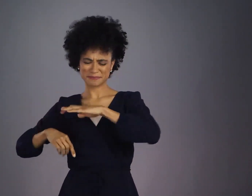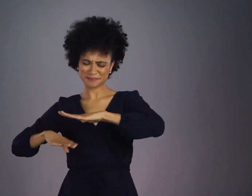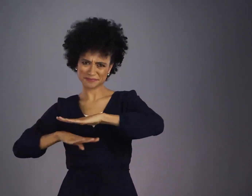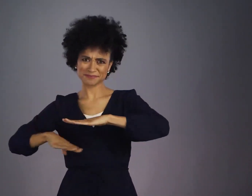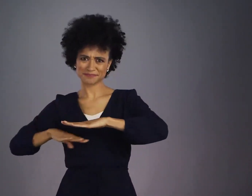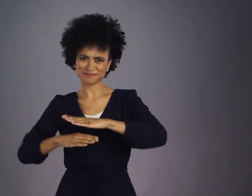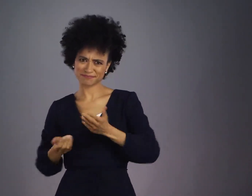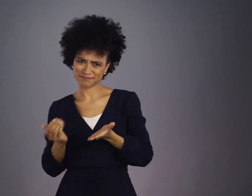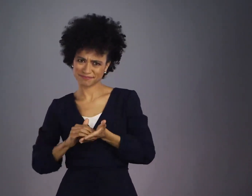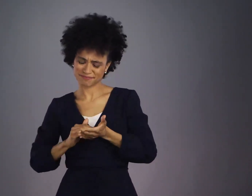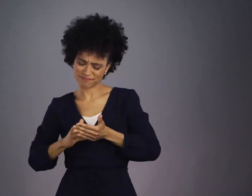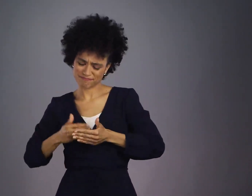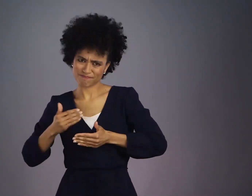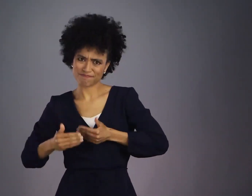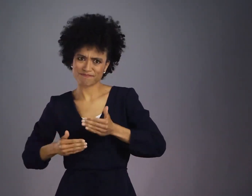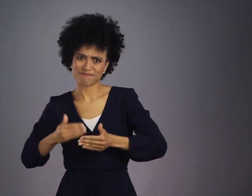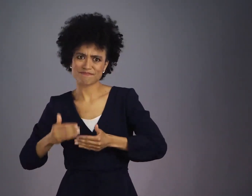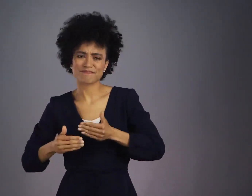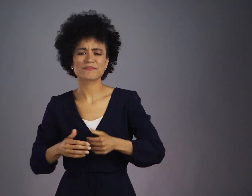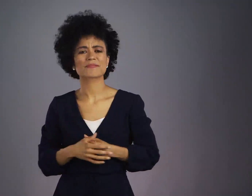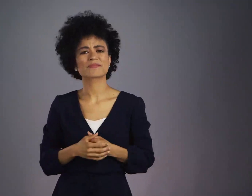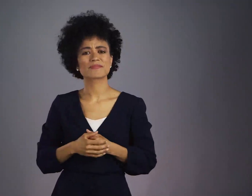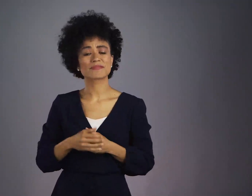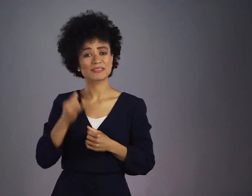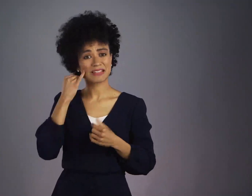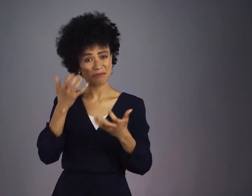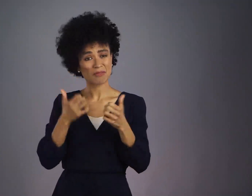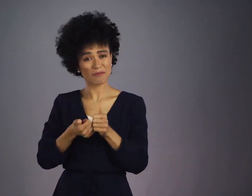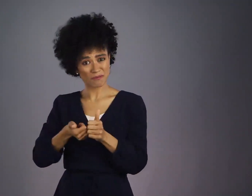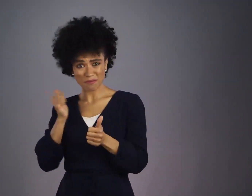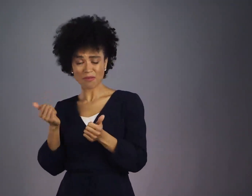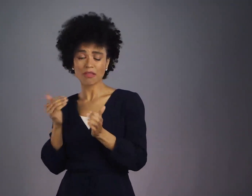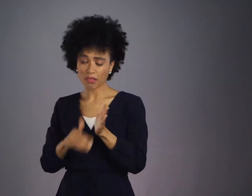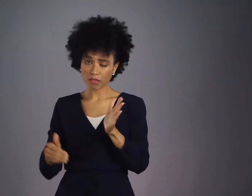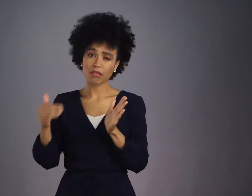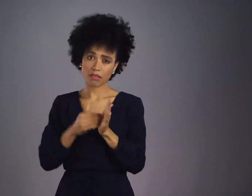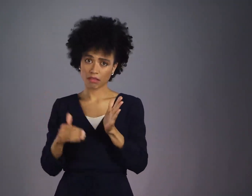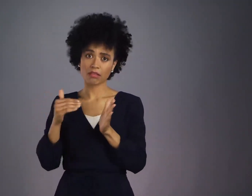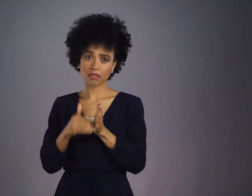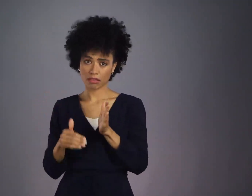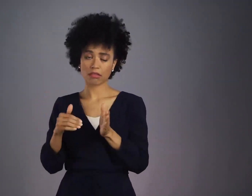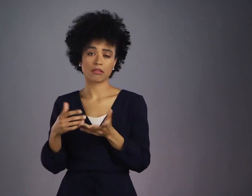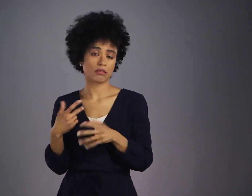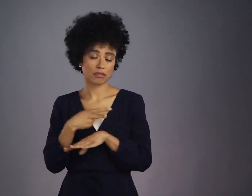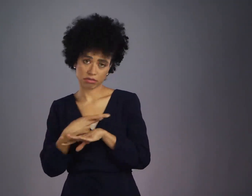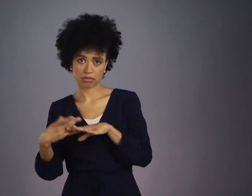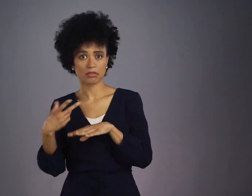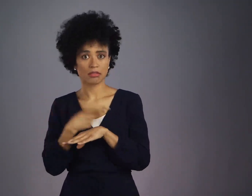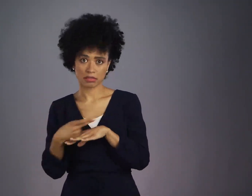Then you and your husband can get right down to fundamentals. If a repetition is to be prevented,